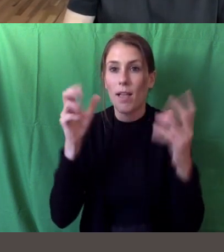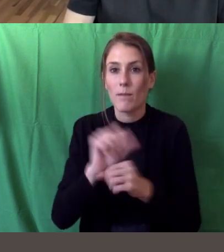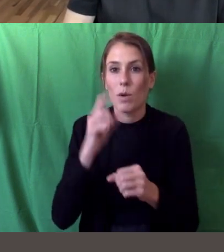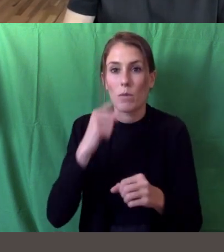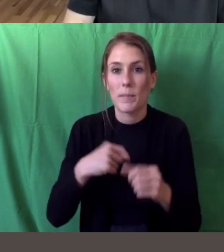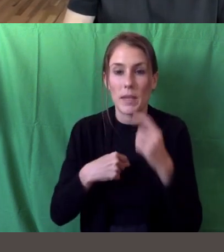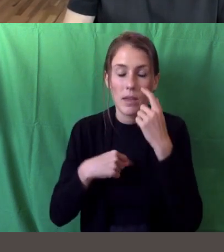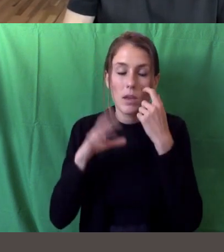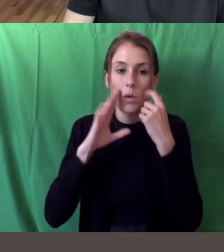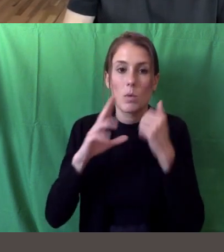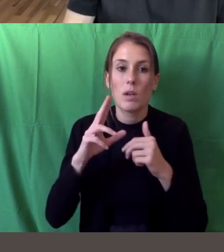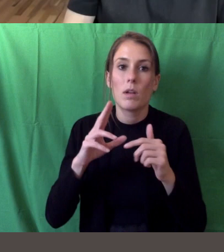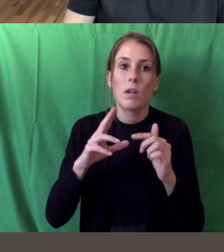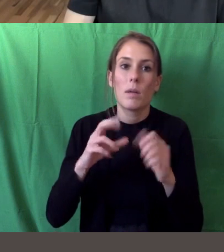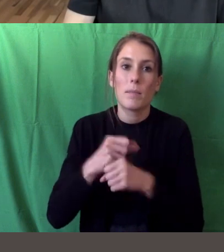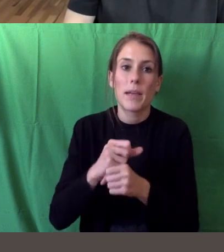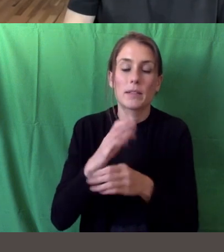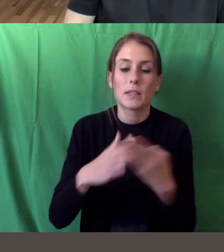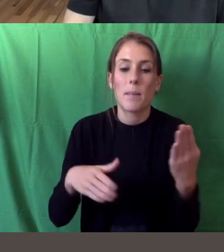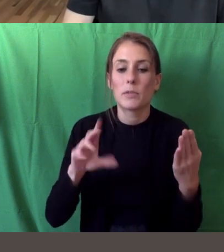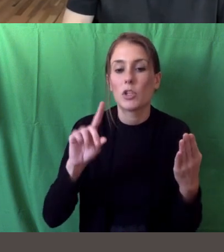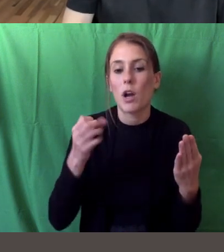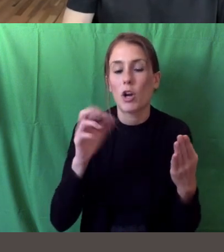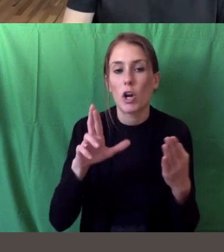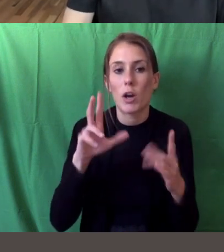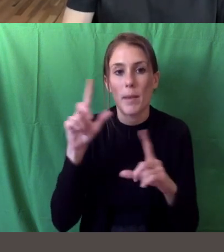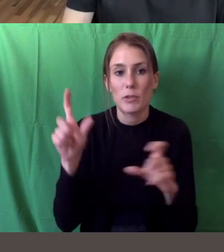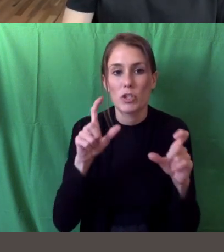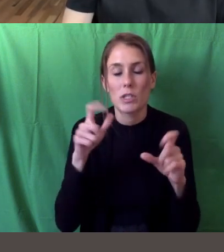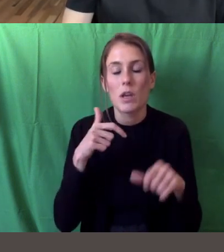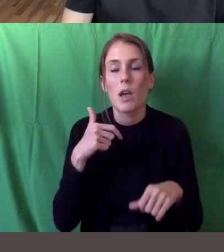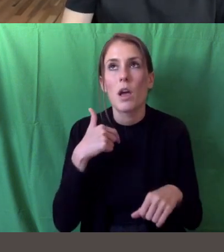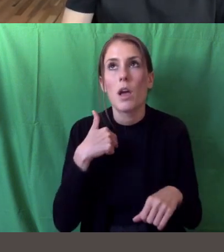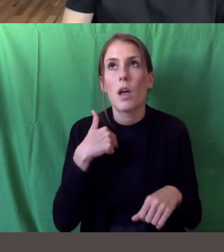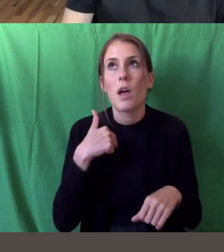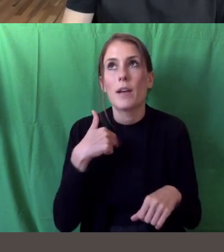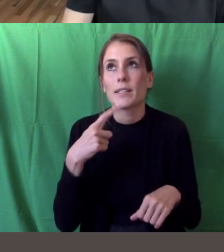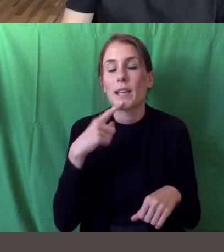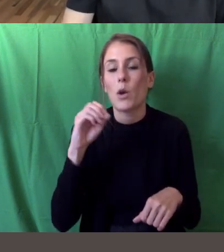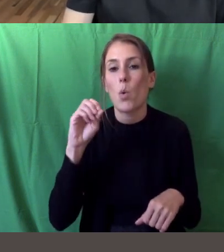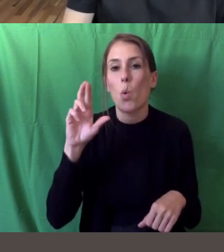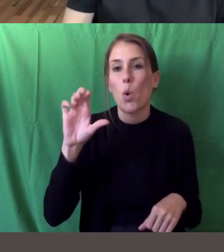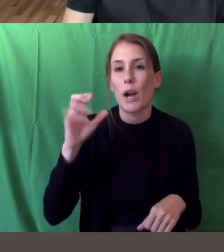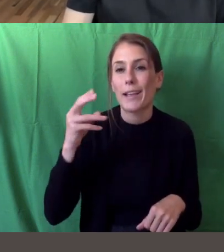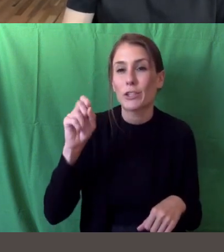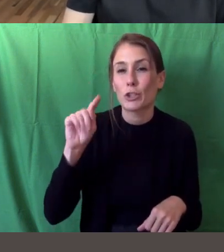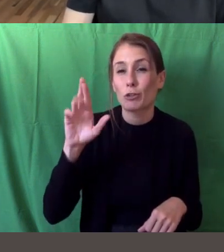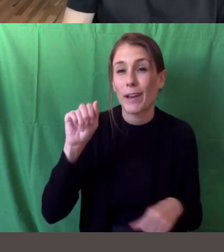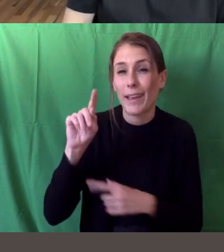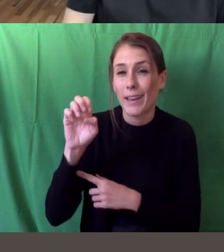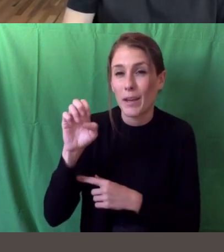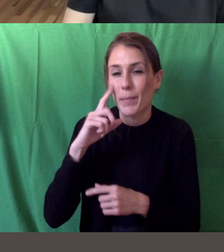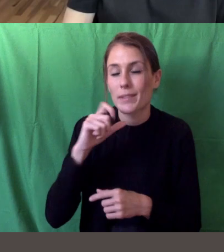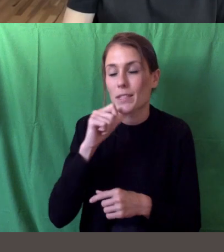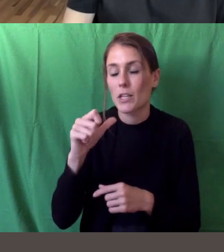So we're going to build some Docker images here real quick. And I say orchestrate because azd isn't really doing anything magical.